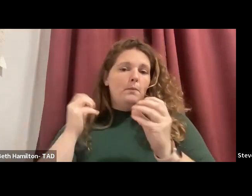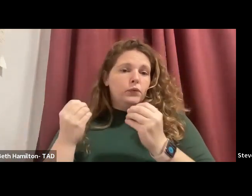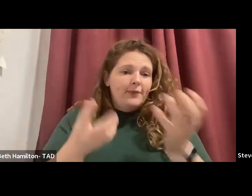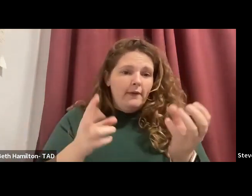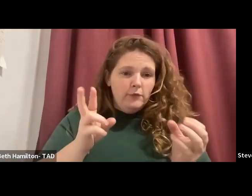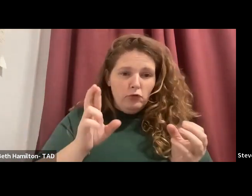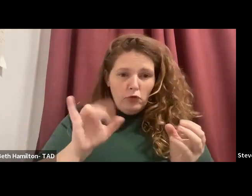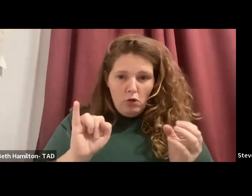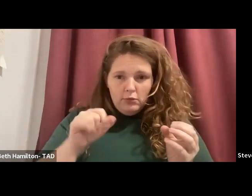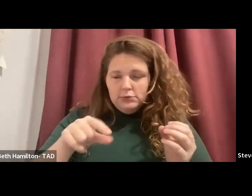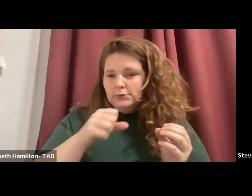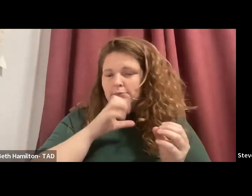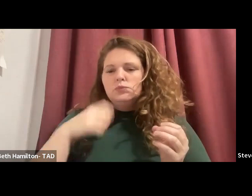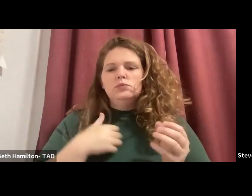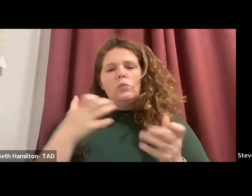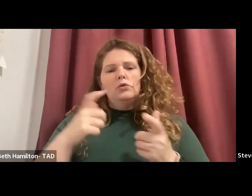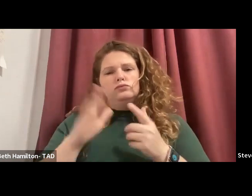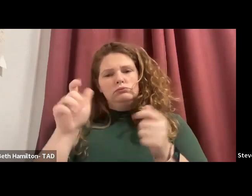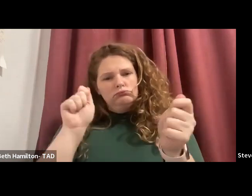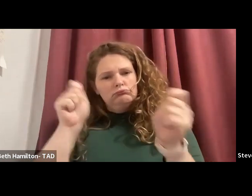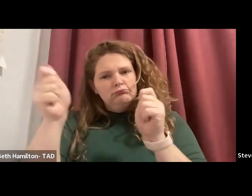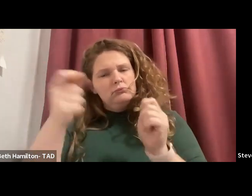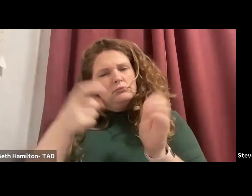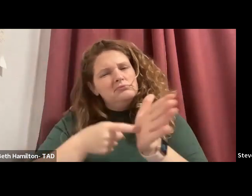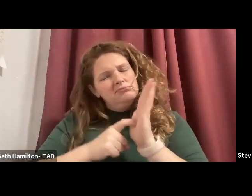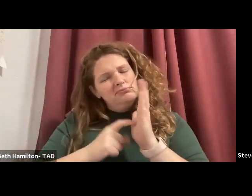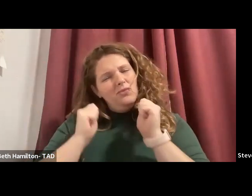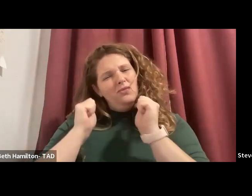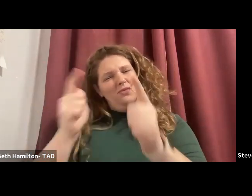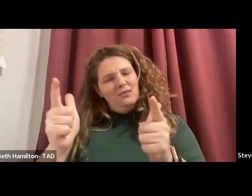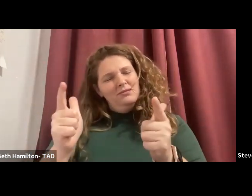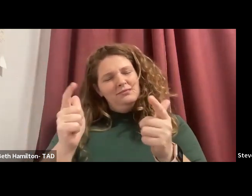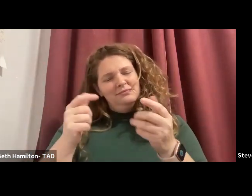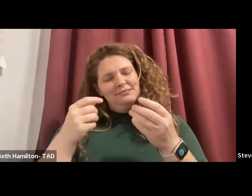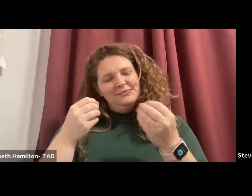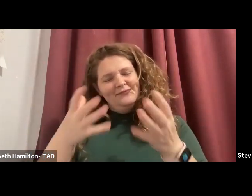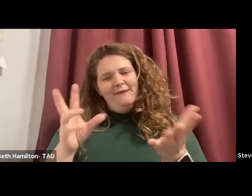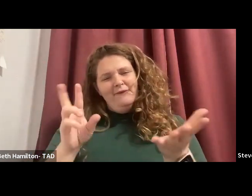deal of senior citizens in the state of Texas, anywhere Texas nursing